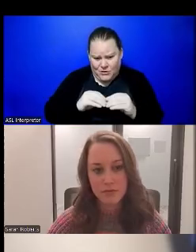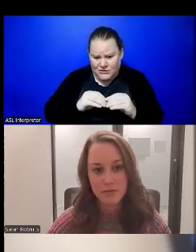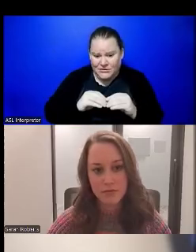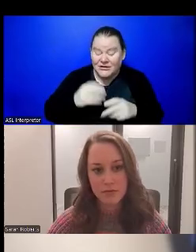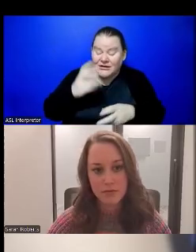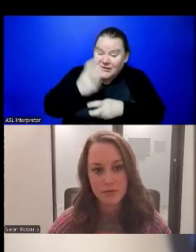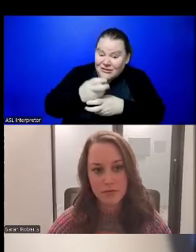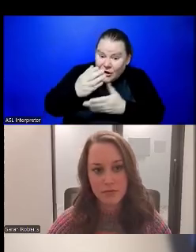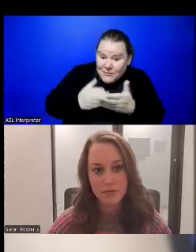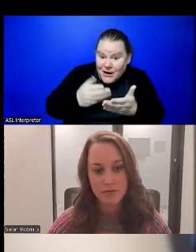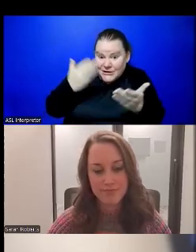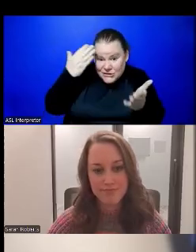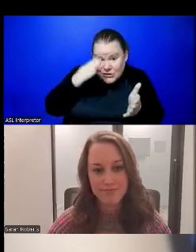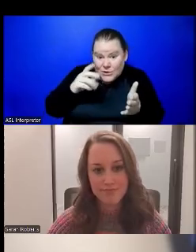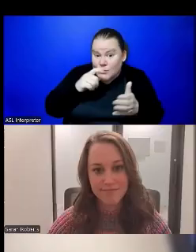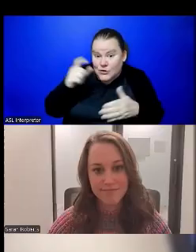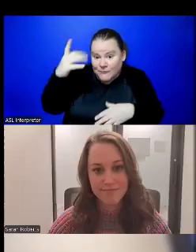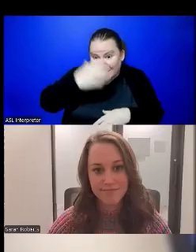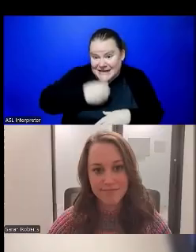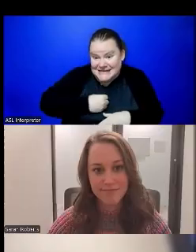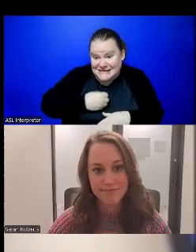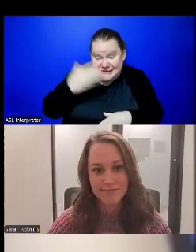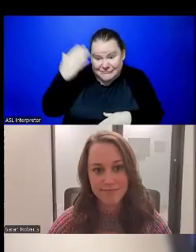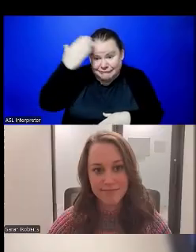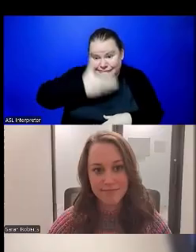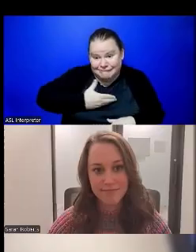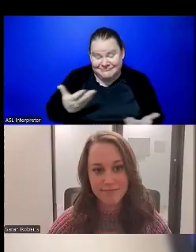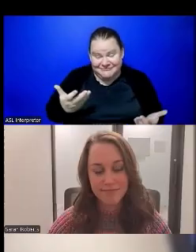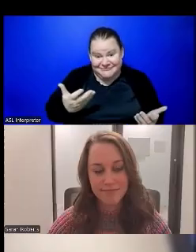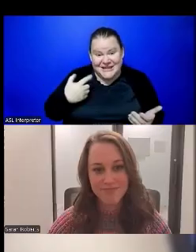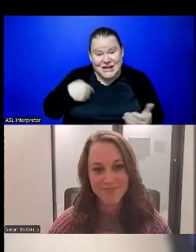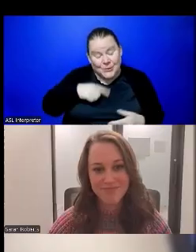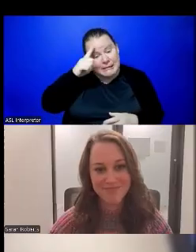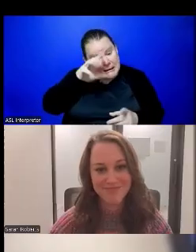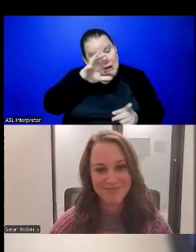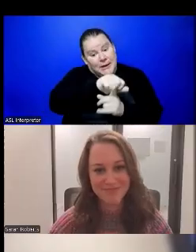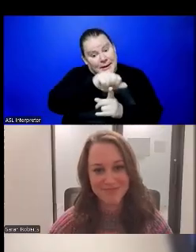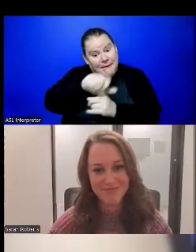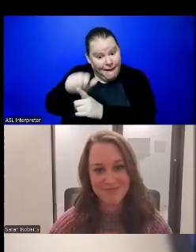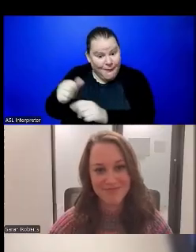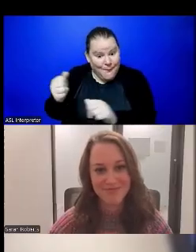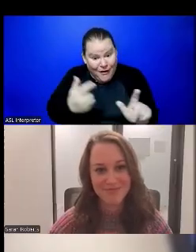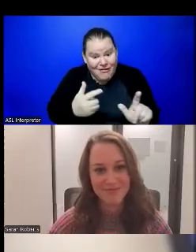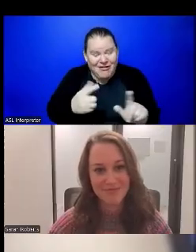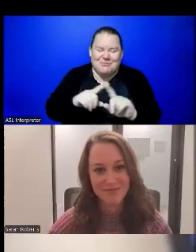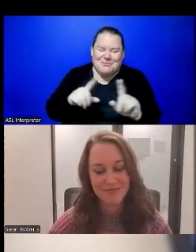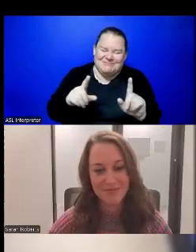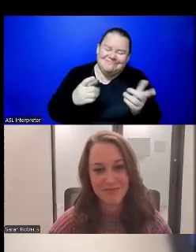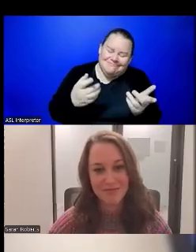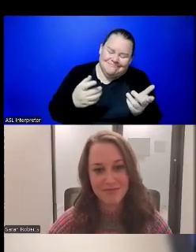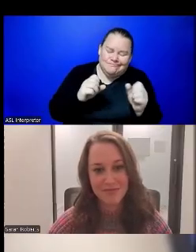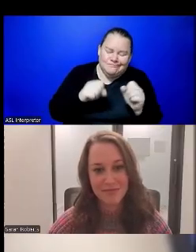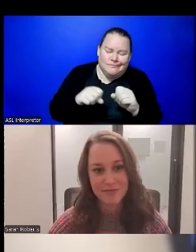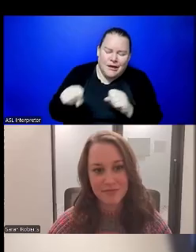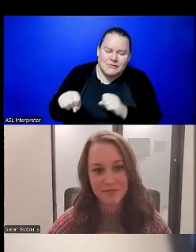who you've missed, right? We think we're catching them all now, but it certainly is possible that there are some